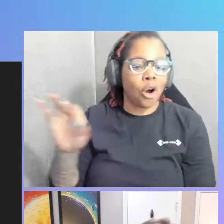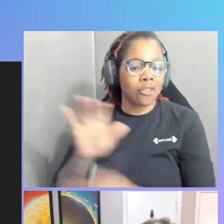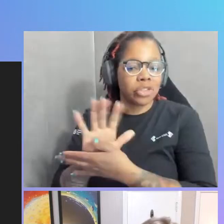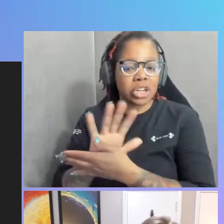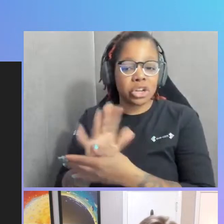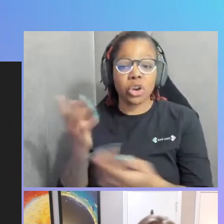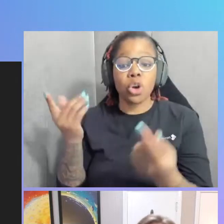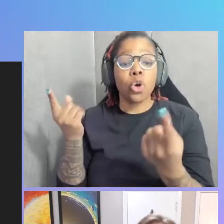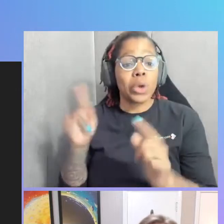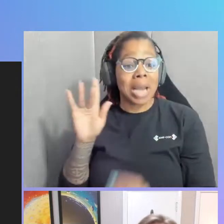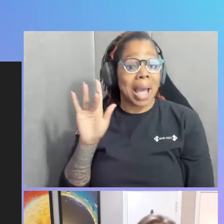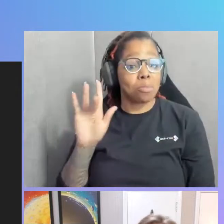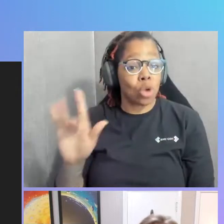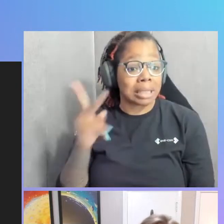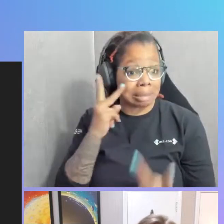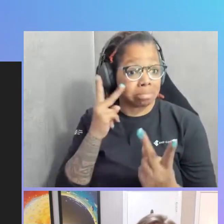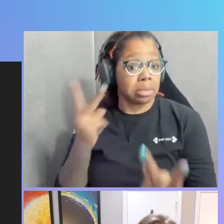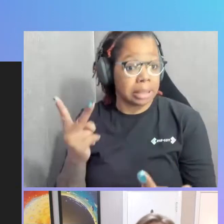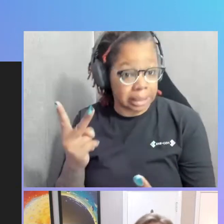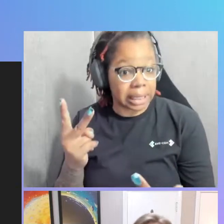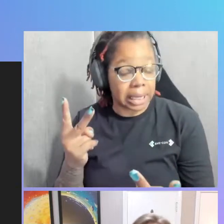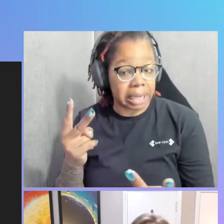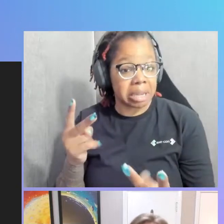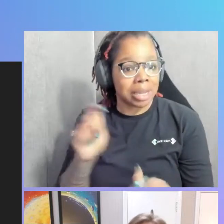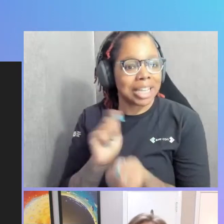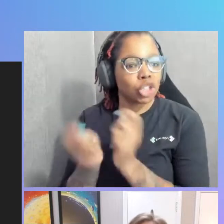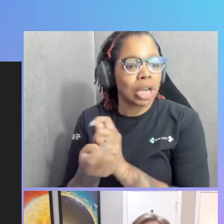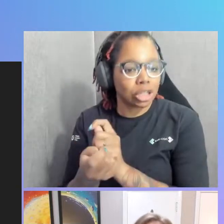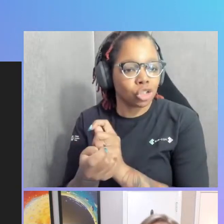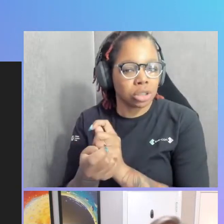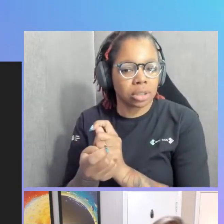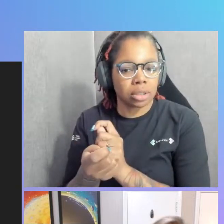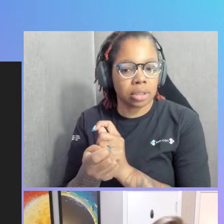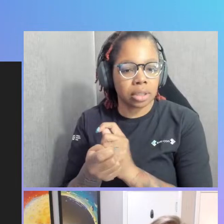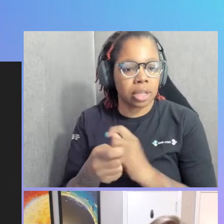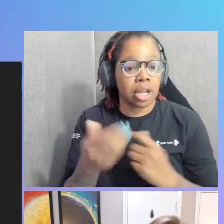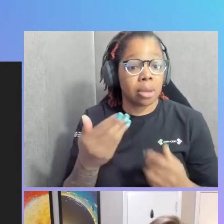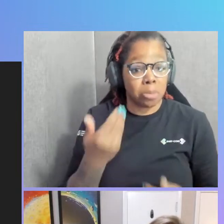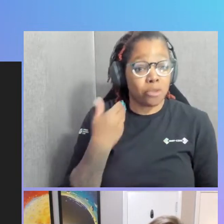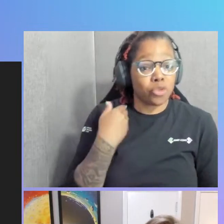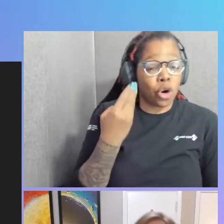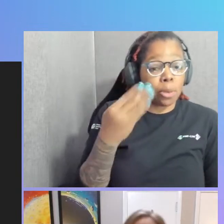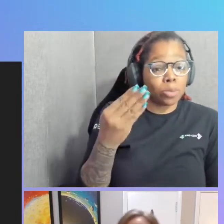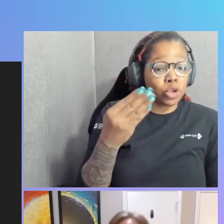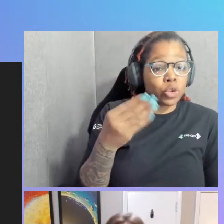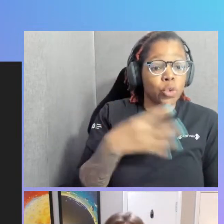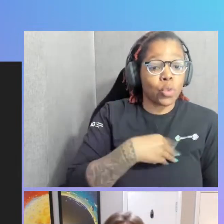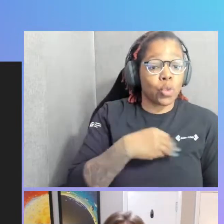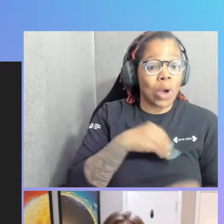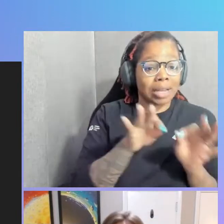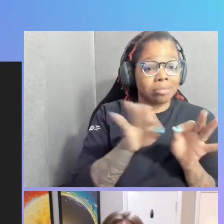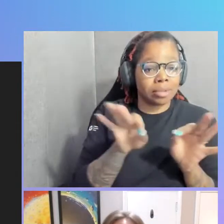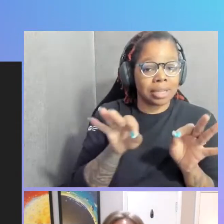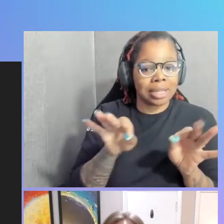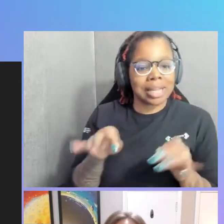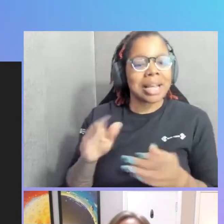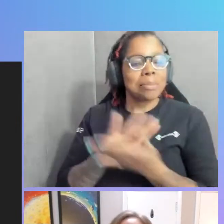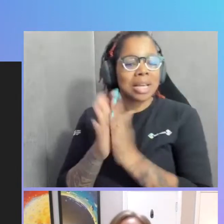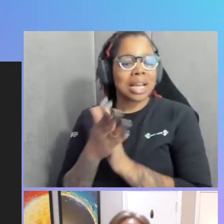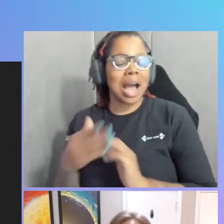button, I can see that the button changes. It goes from a blue button with white text to a